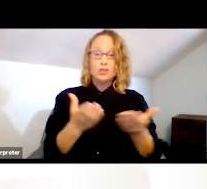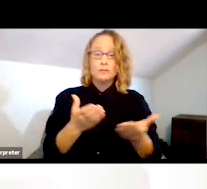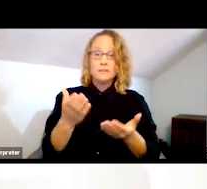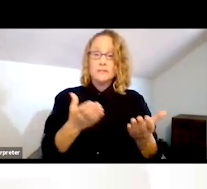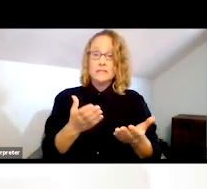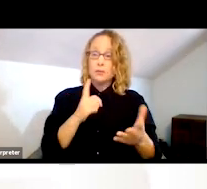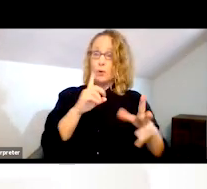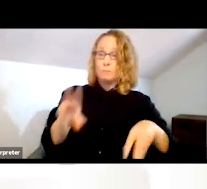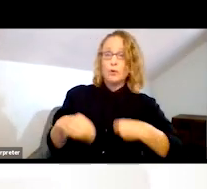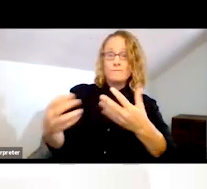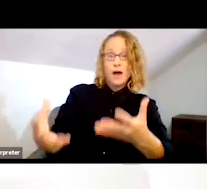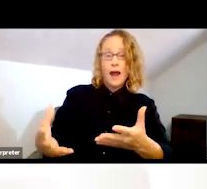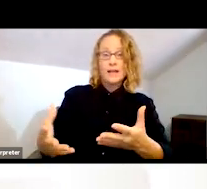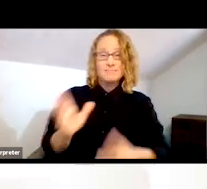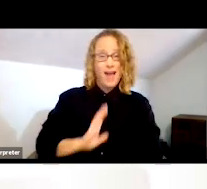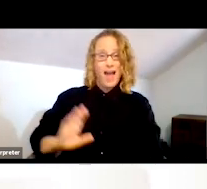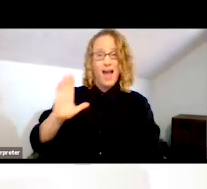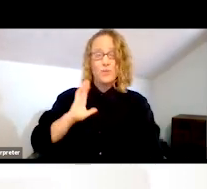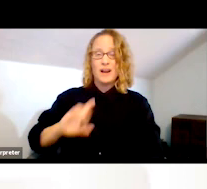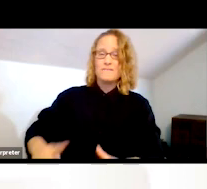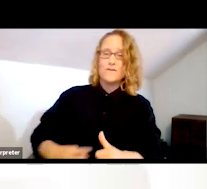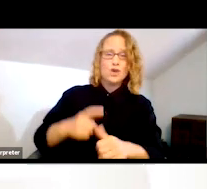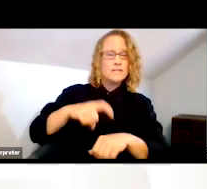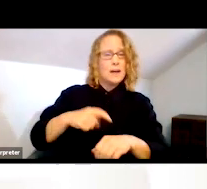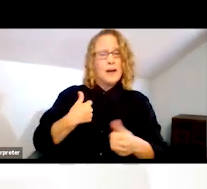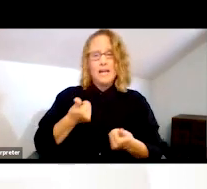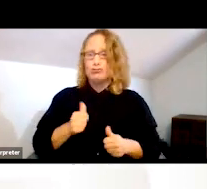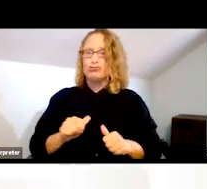So, I was able, and I often wonder,